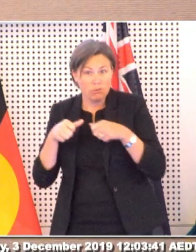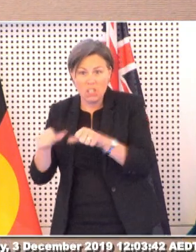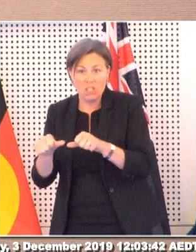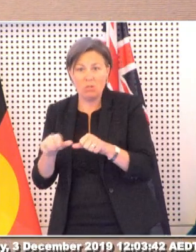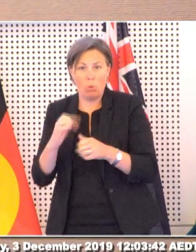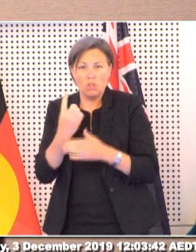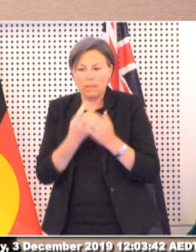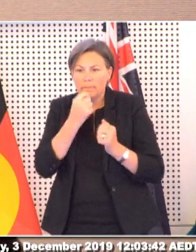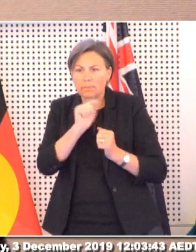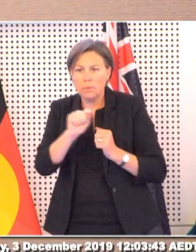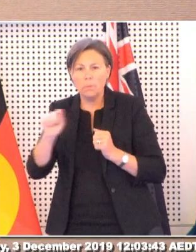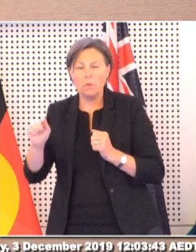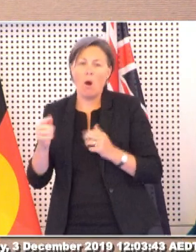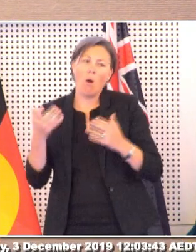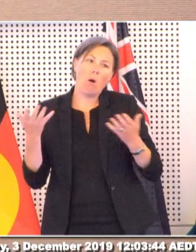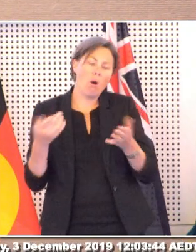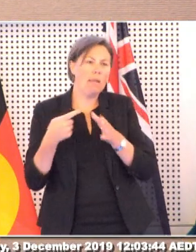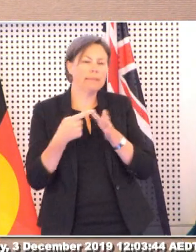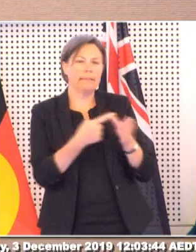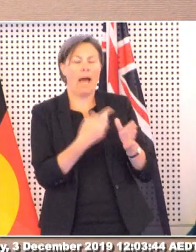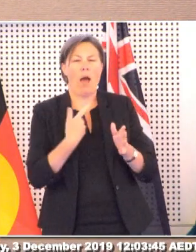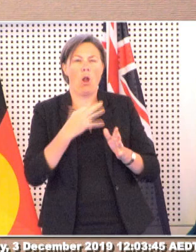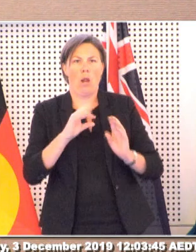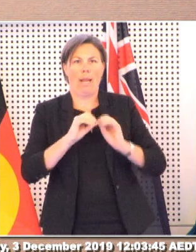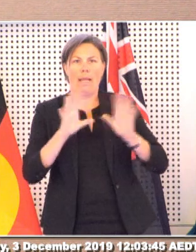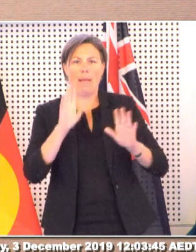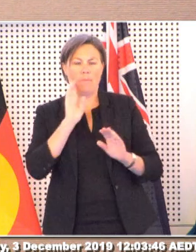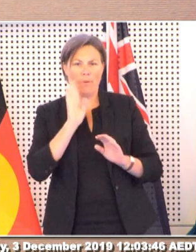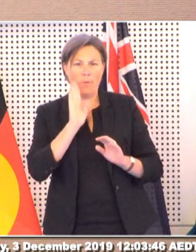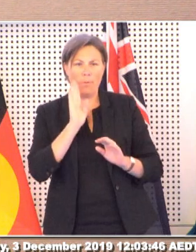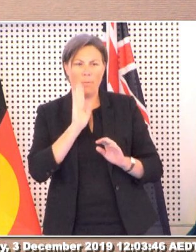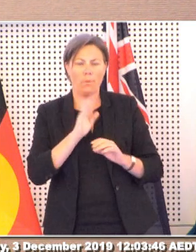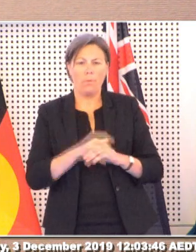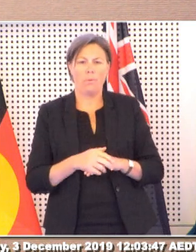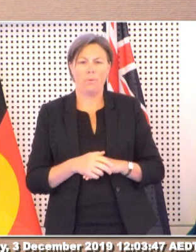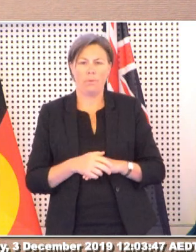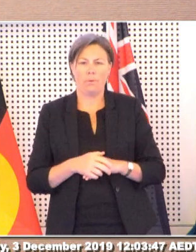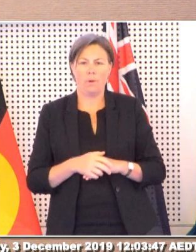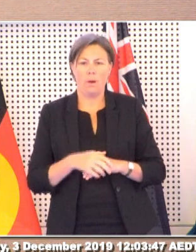So the – perhaps I wasn’t very clear earlier when I said that people who had